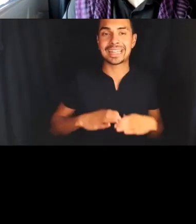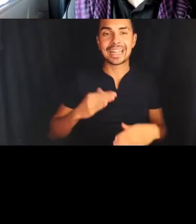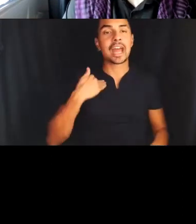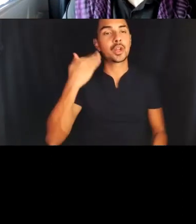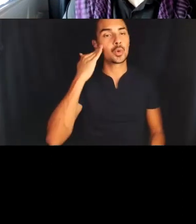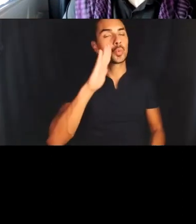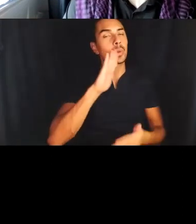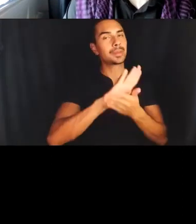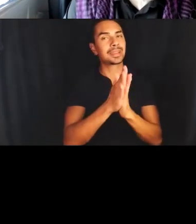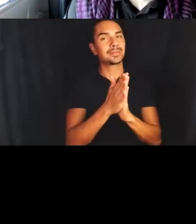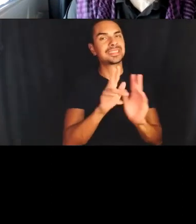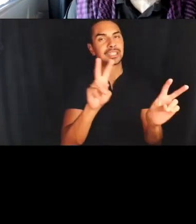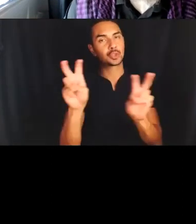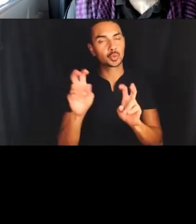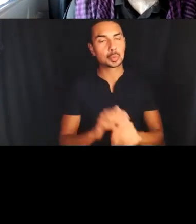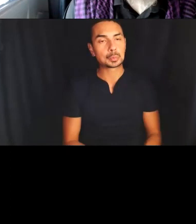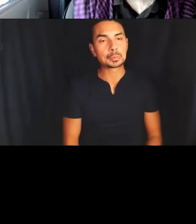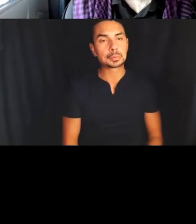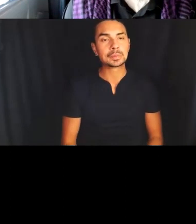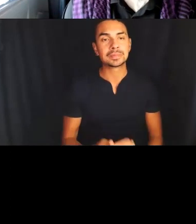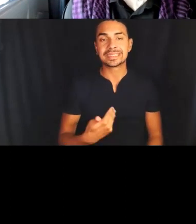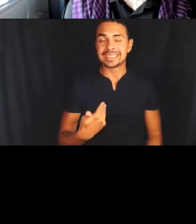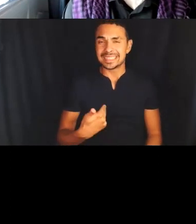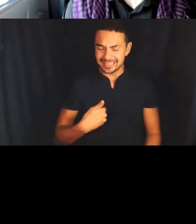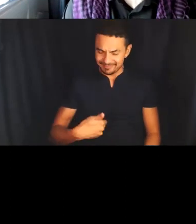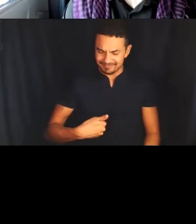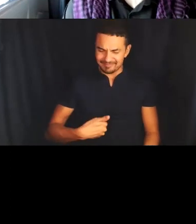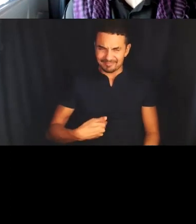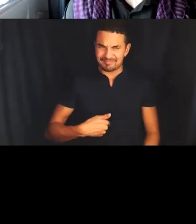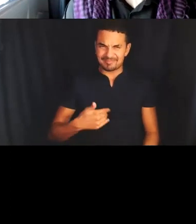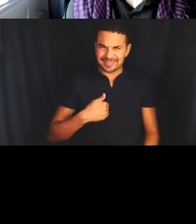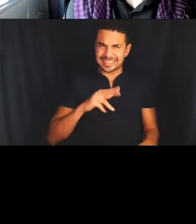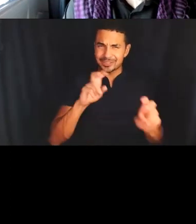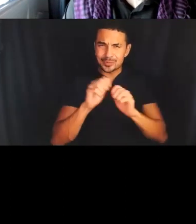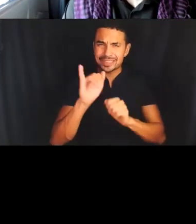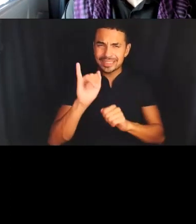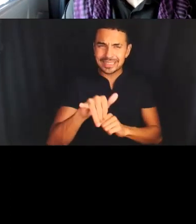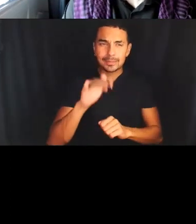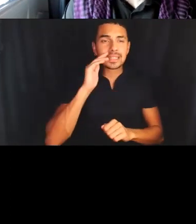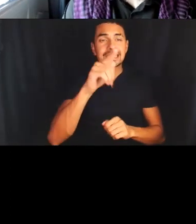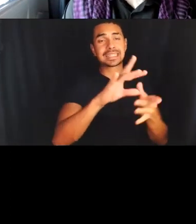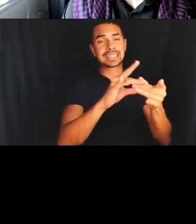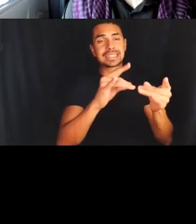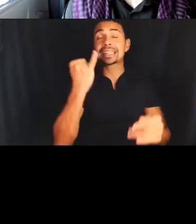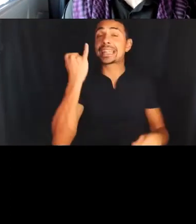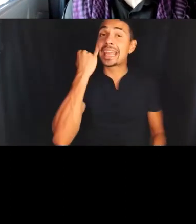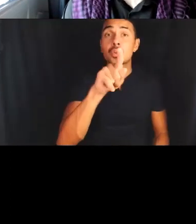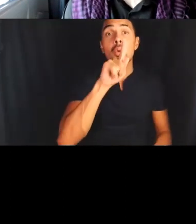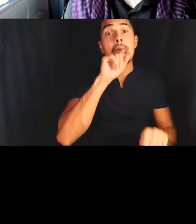a bit of an issue. I had issues with that because they basically tried to say, 'Well if you weren't actually in a relationship,